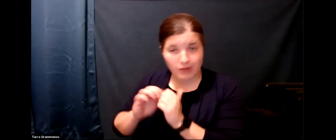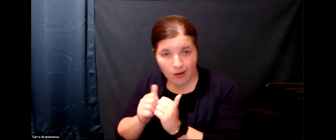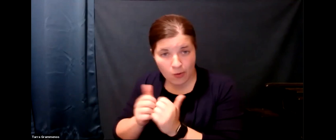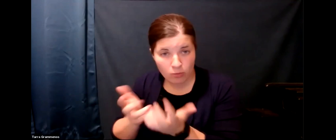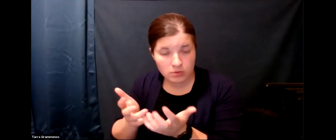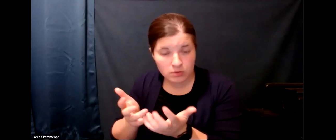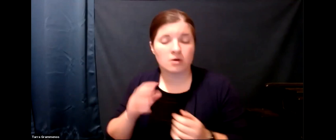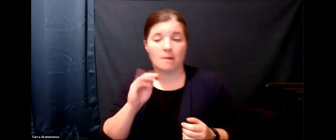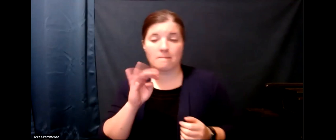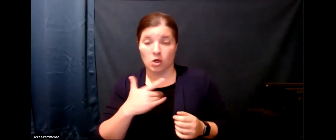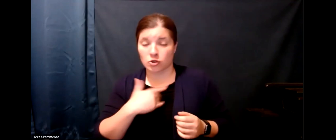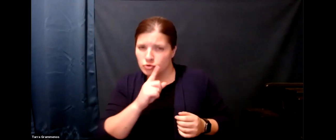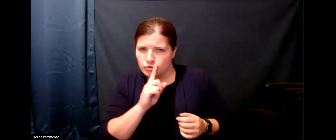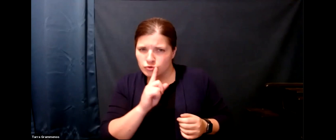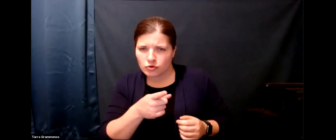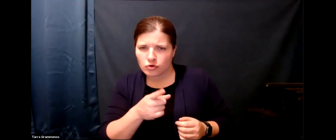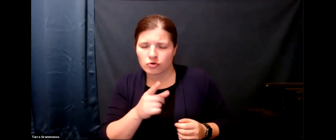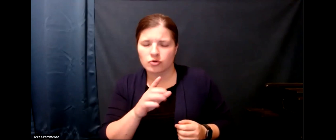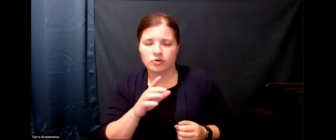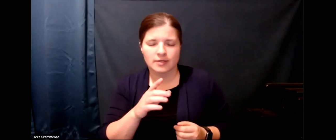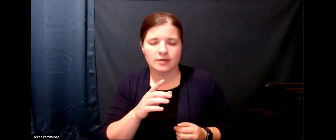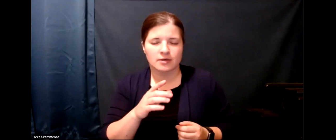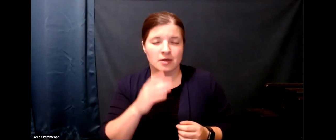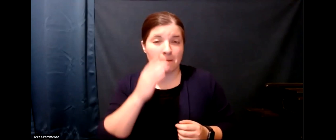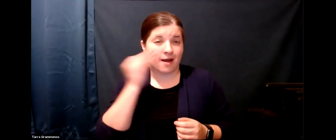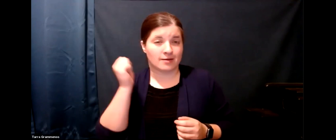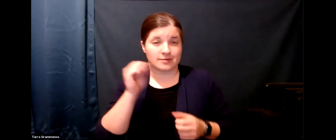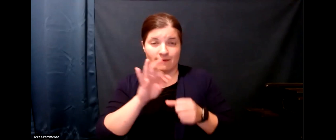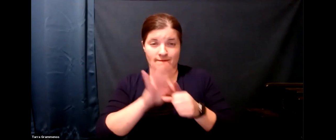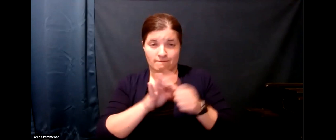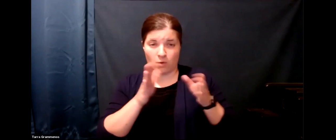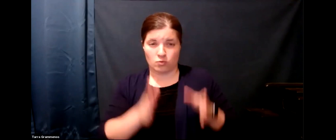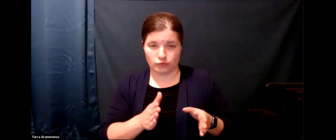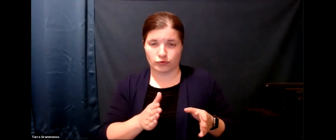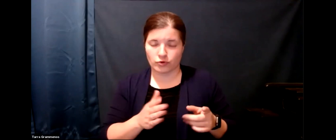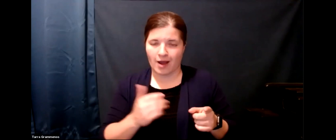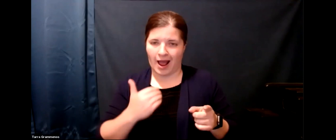I think because the voter has the chance to cancel